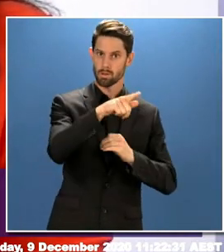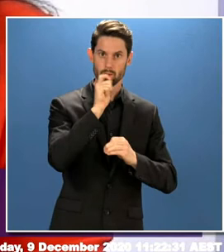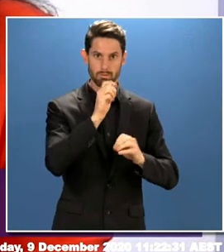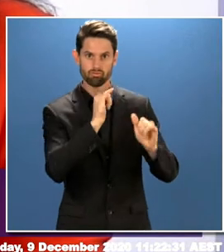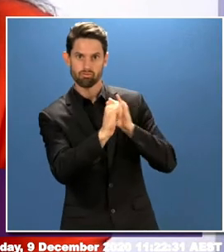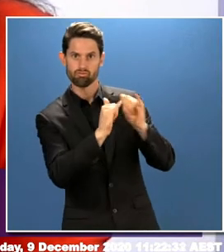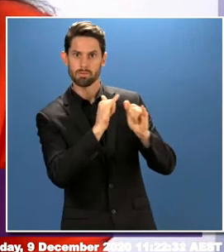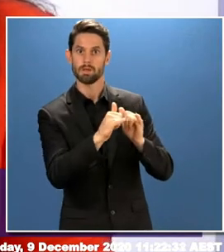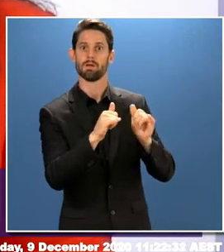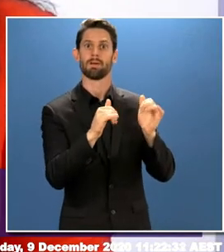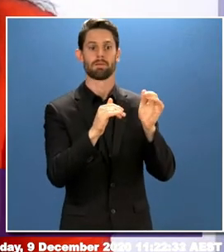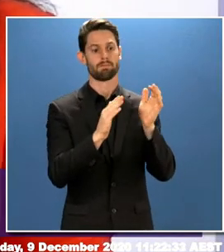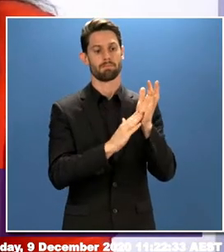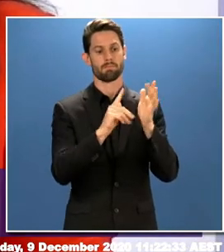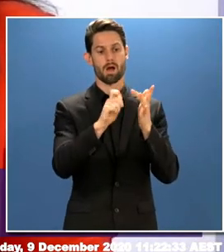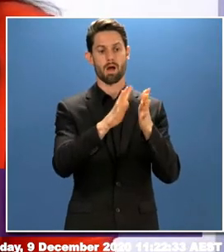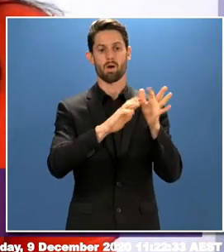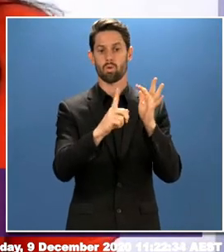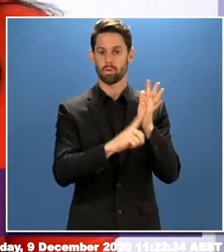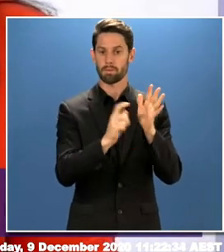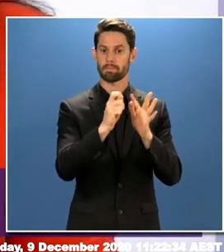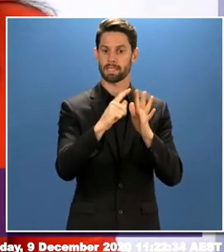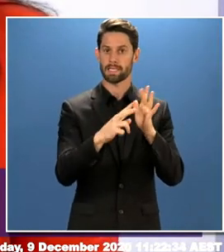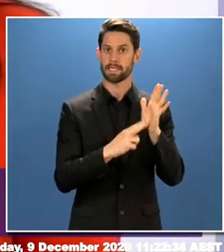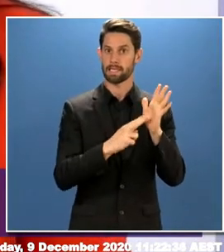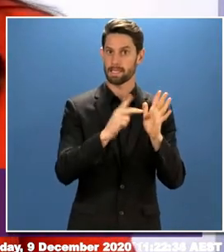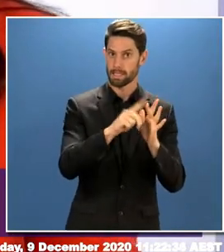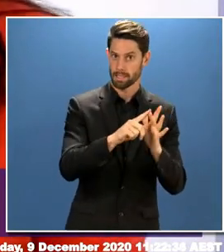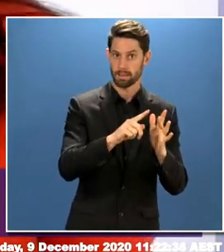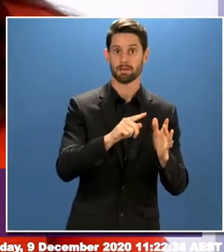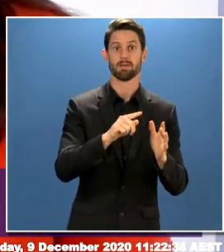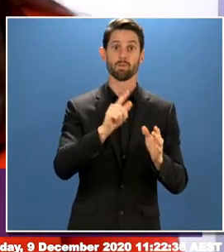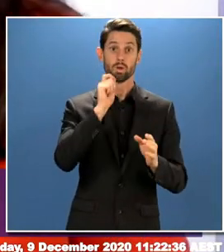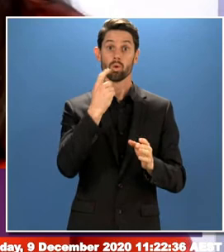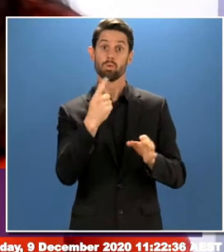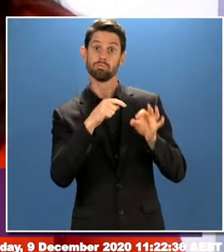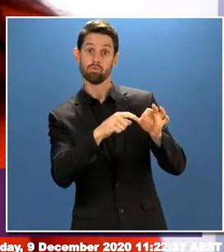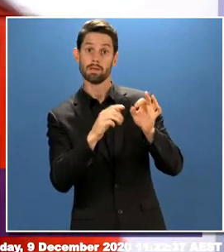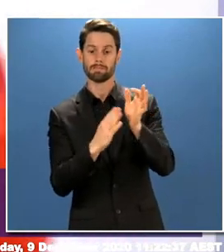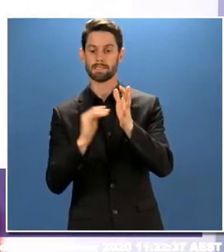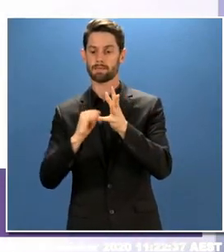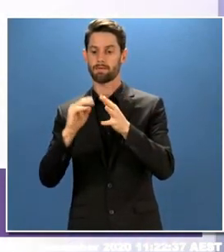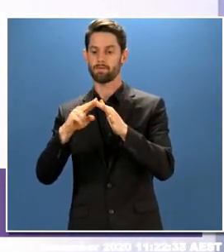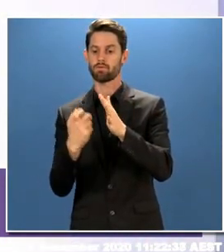Mr Michael Pini is the next witness and Ms Fraser will take his evidence. Yes, thank you.